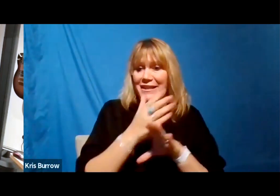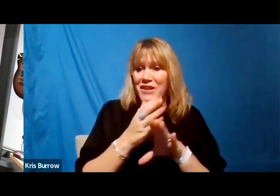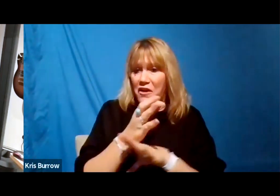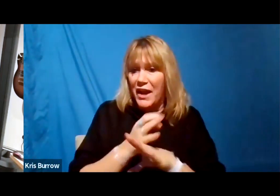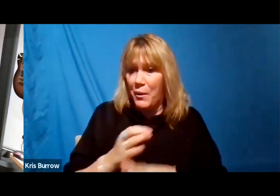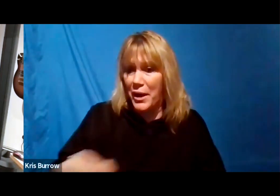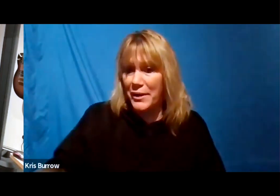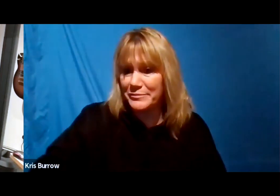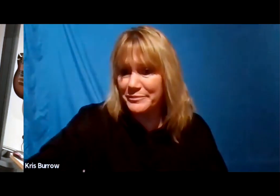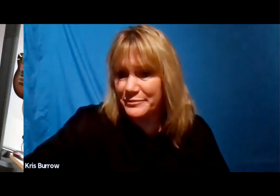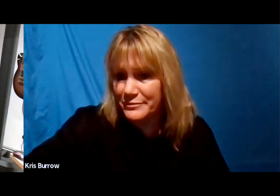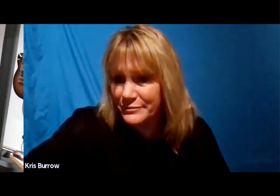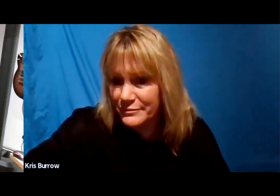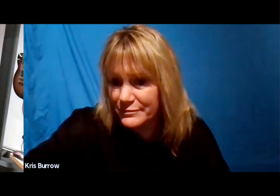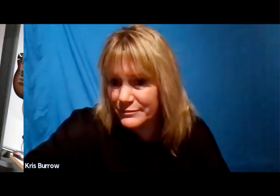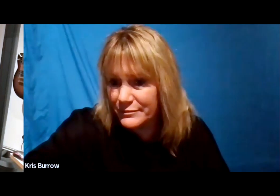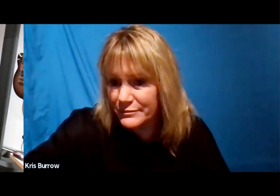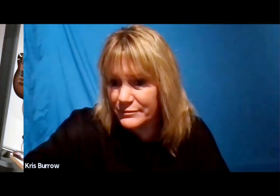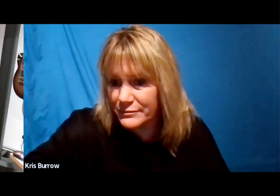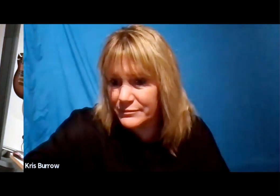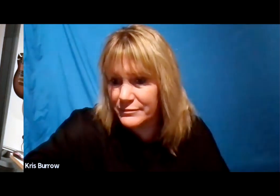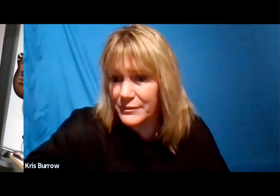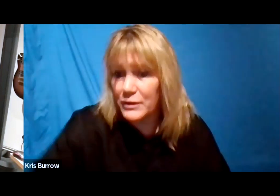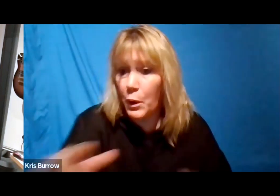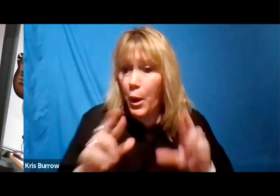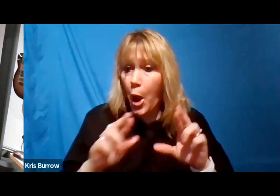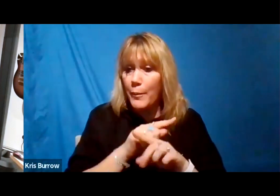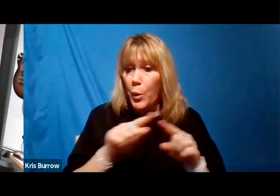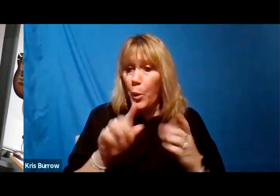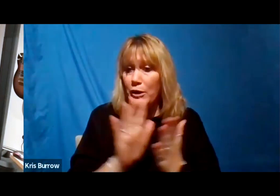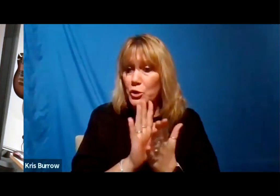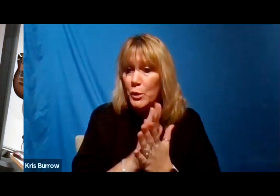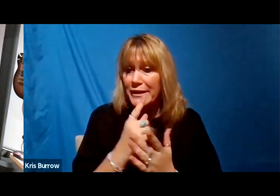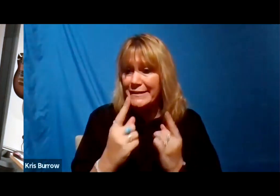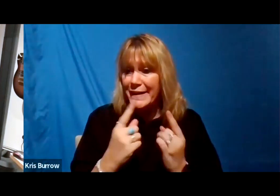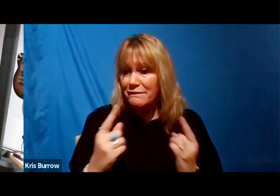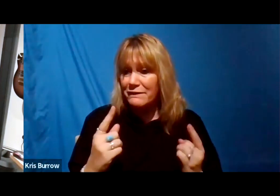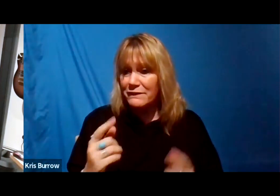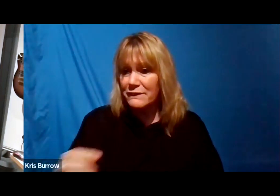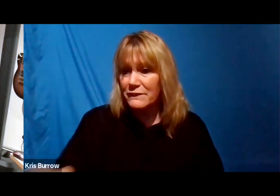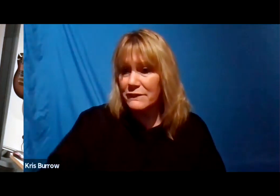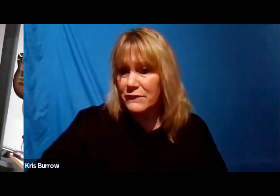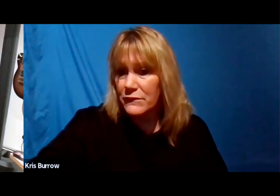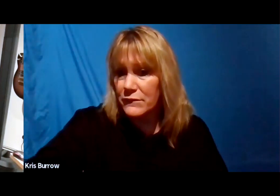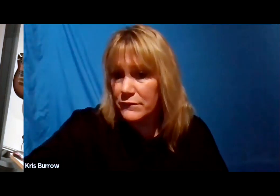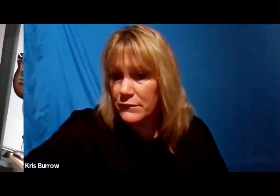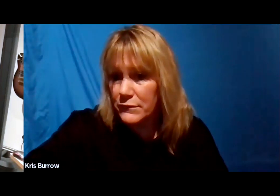songs, Tracy Surgeoner has joined us and we have a couple of special songs but